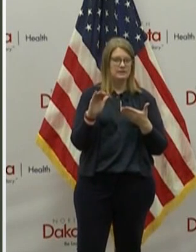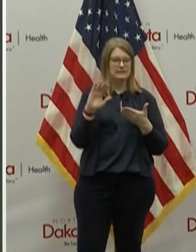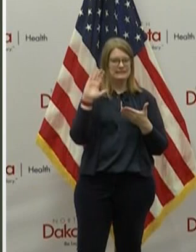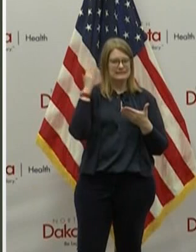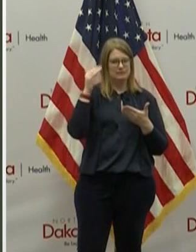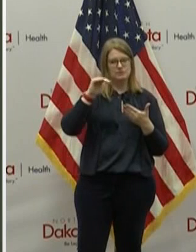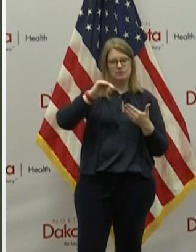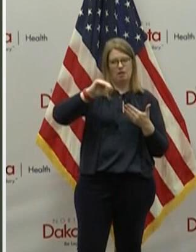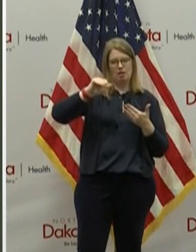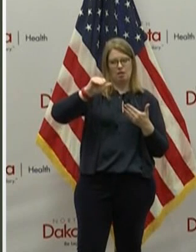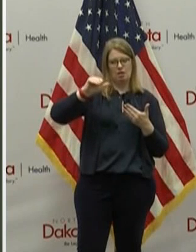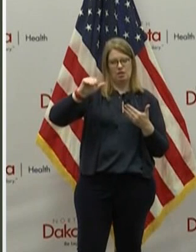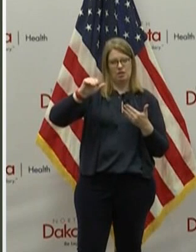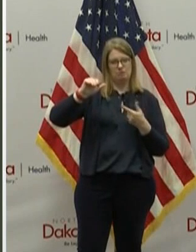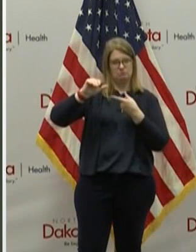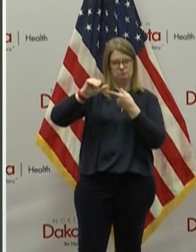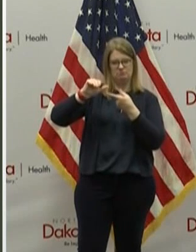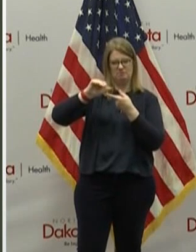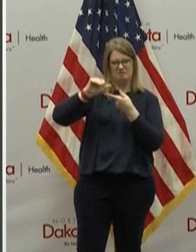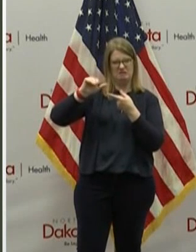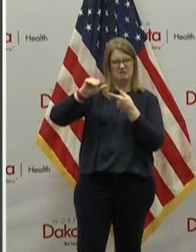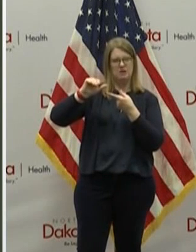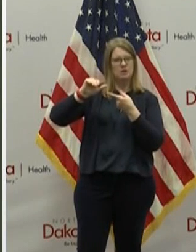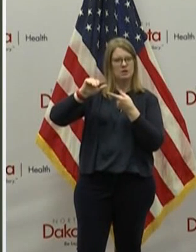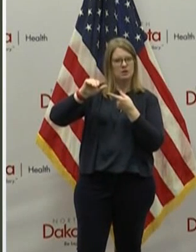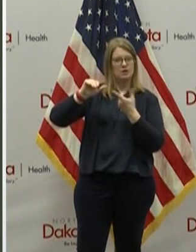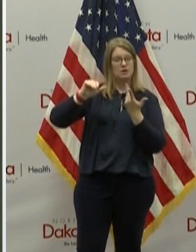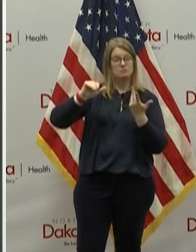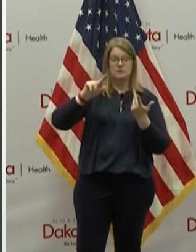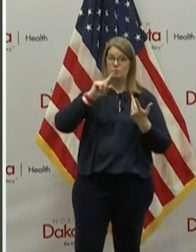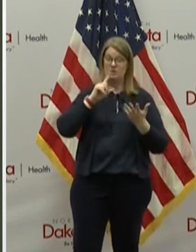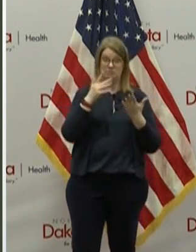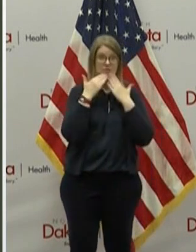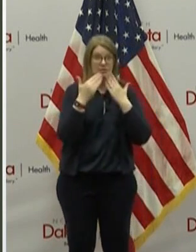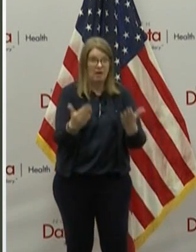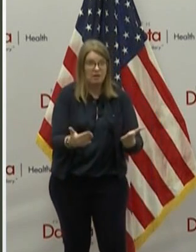IT'S WAY TOO HIGH. IN THE LAST WEEK THAT THIS IS --